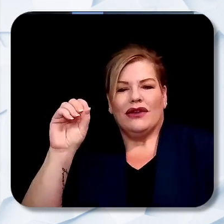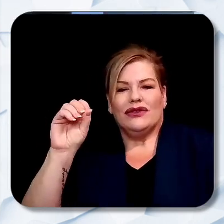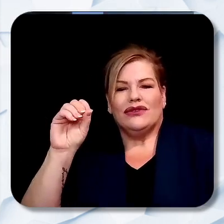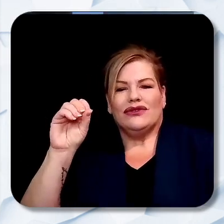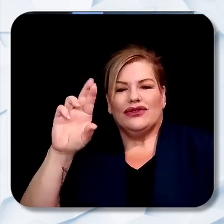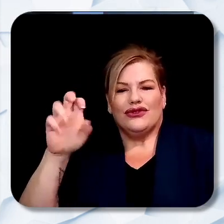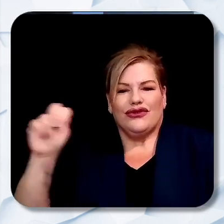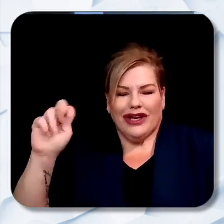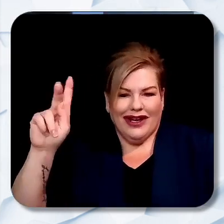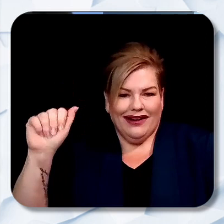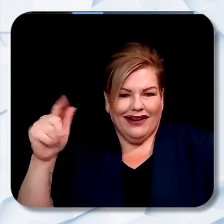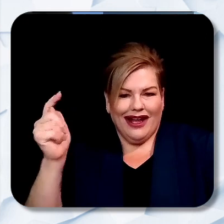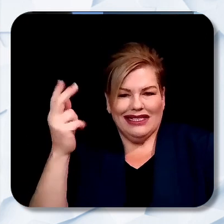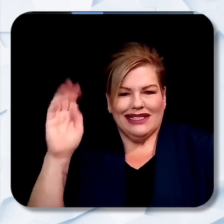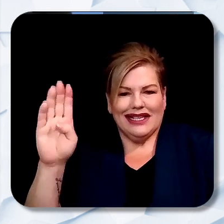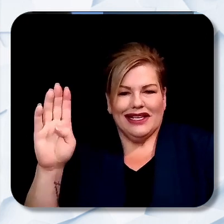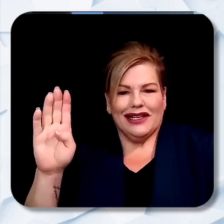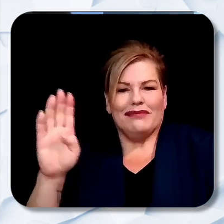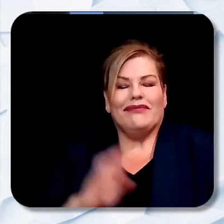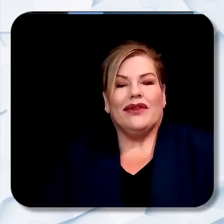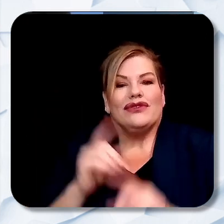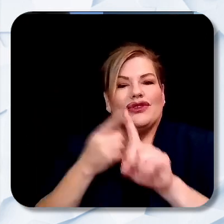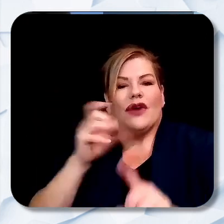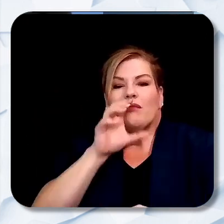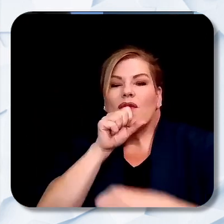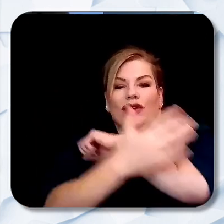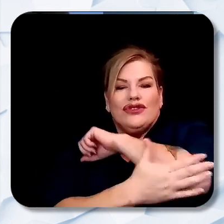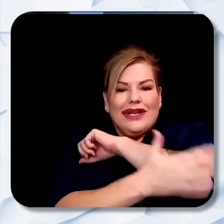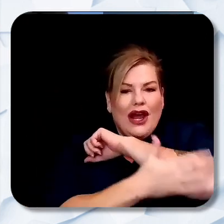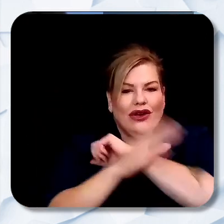Health and Wellness Education programs from Orange County Office of Education. We're lucky to have